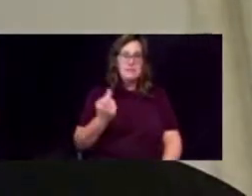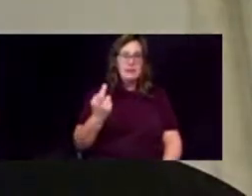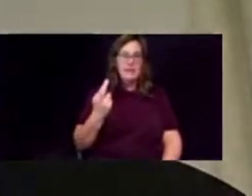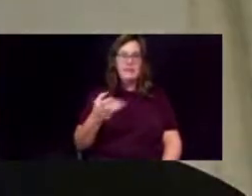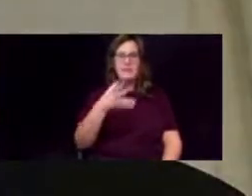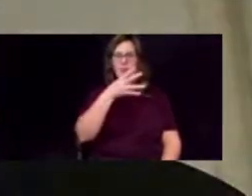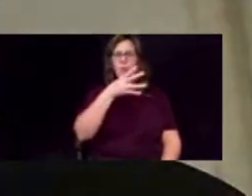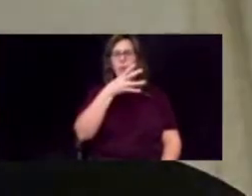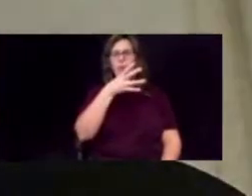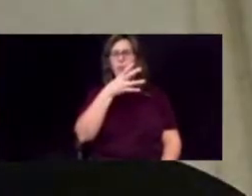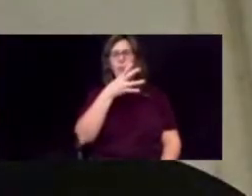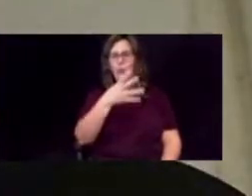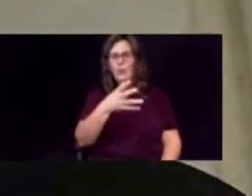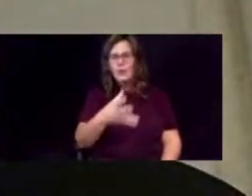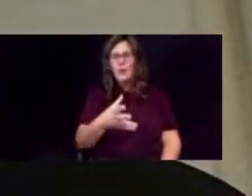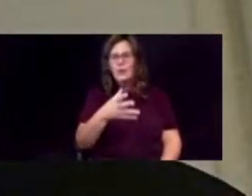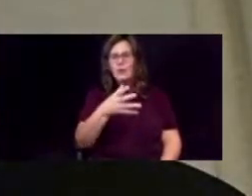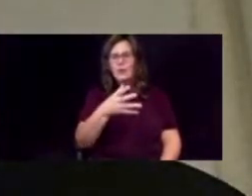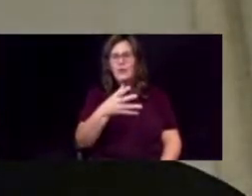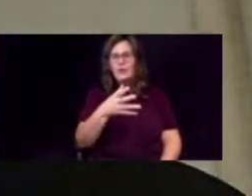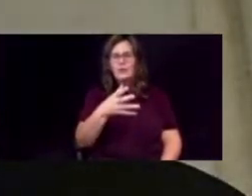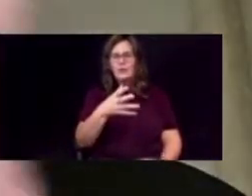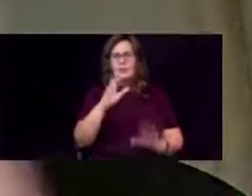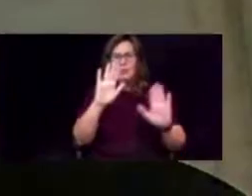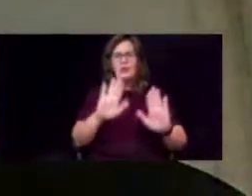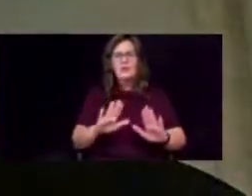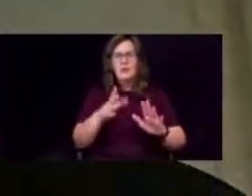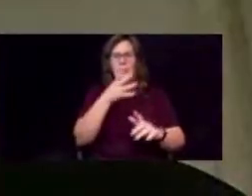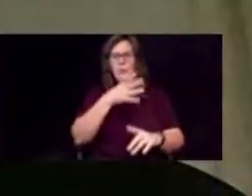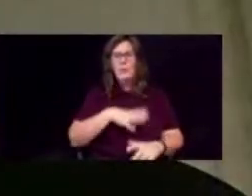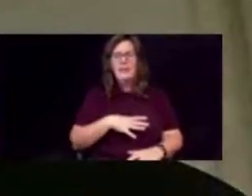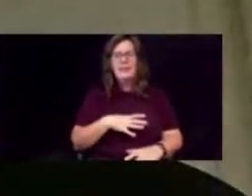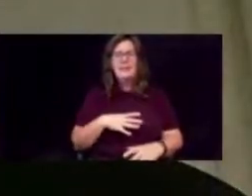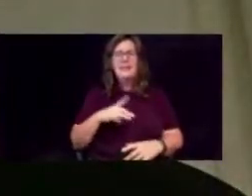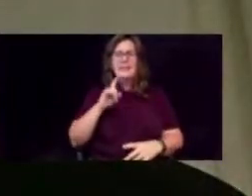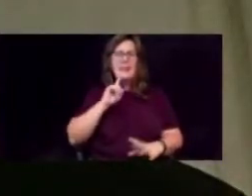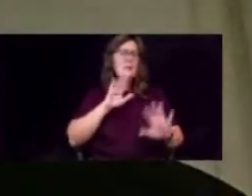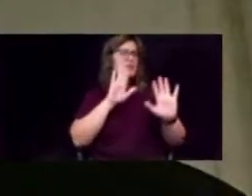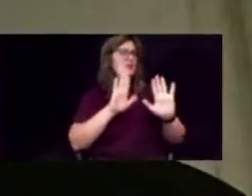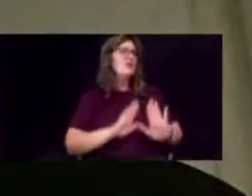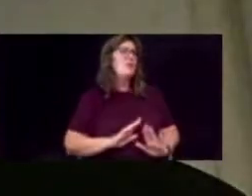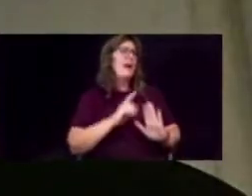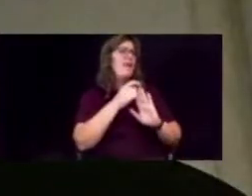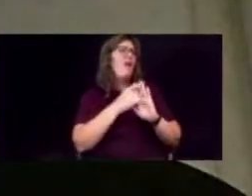jewish woman named marsha came up to me and she was like that was such a great article you know so